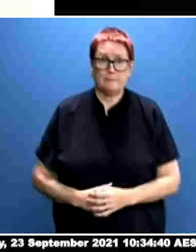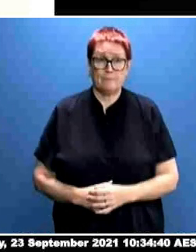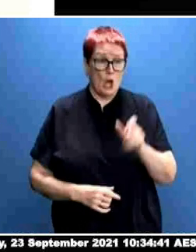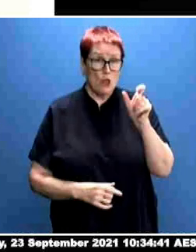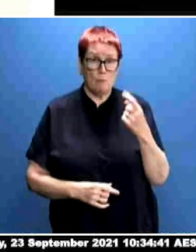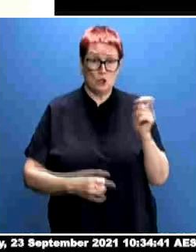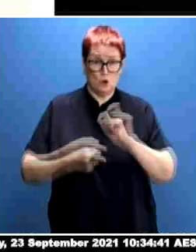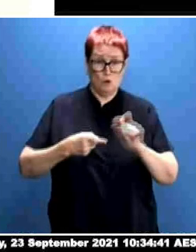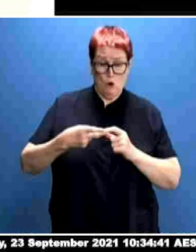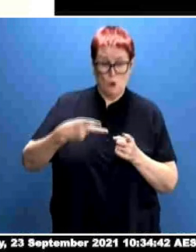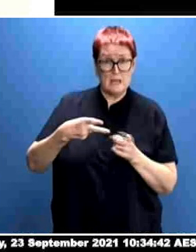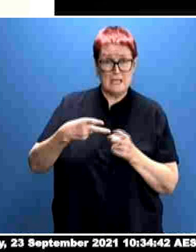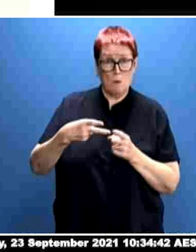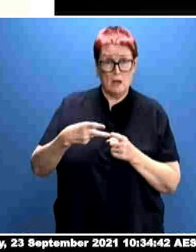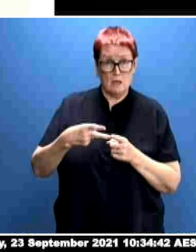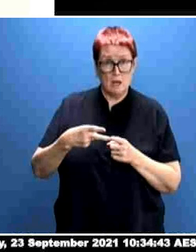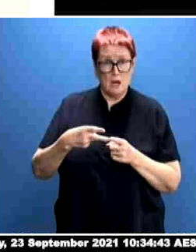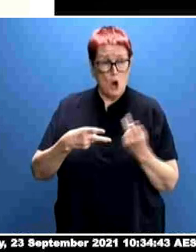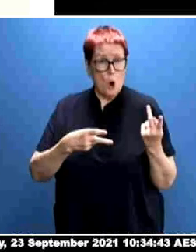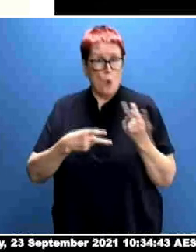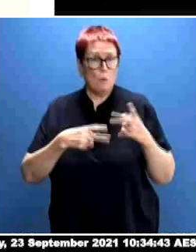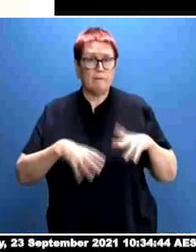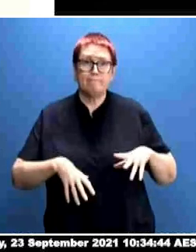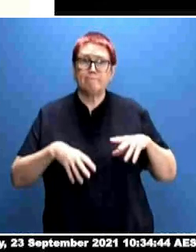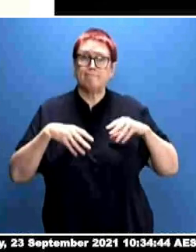what we've done is that we have adopted the outcomes framework